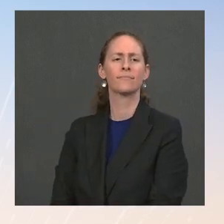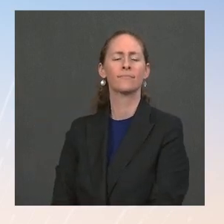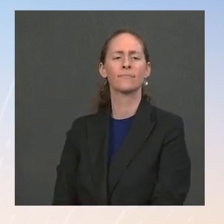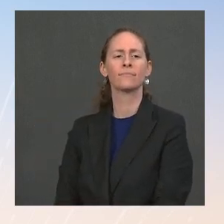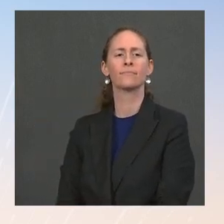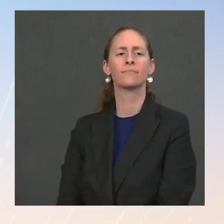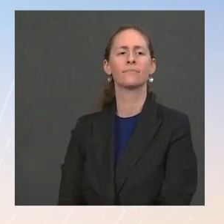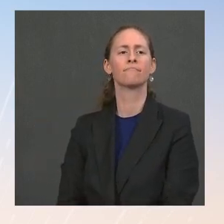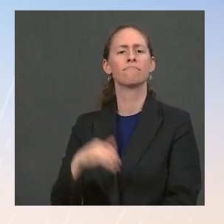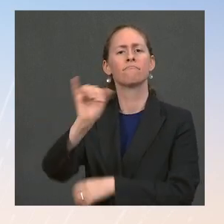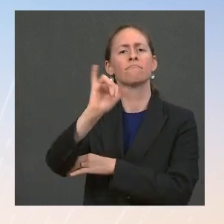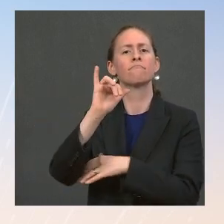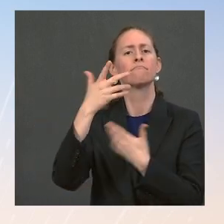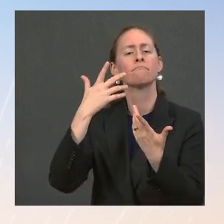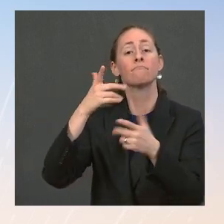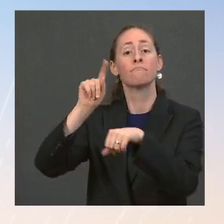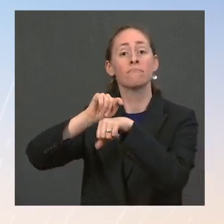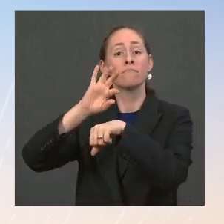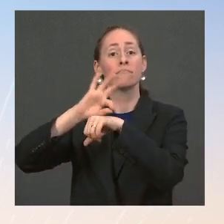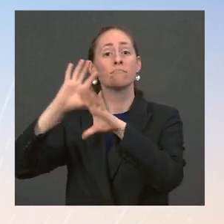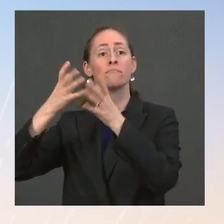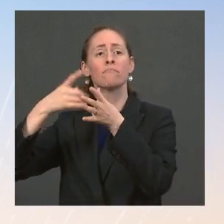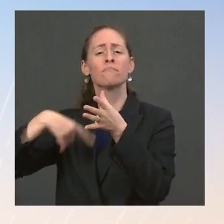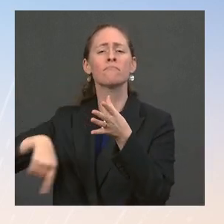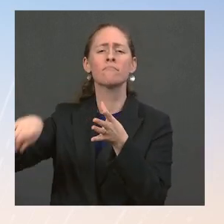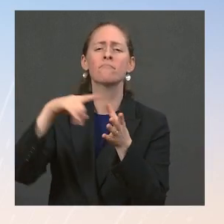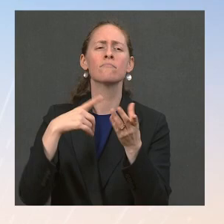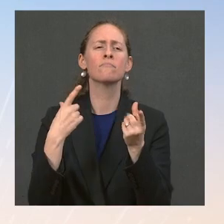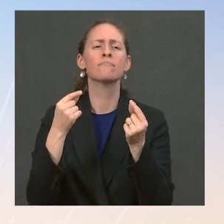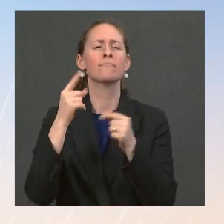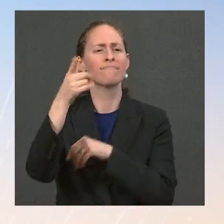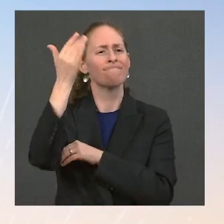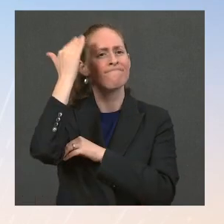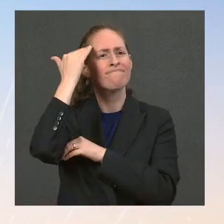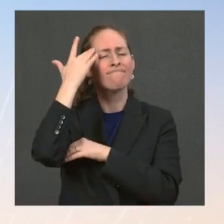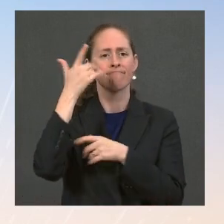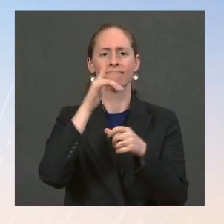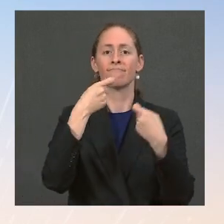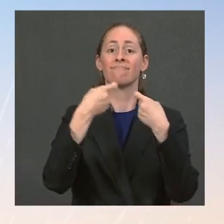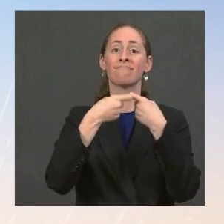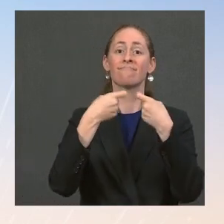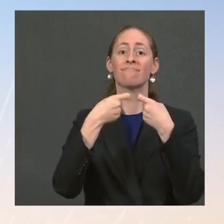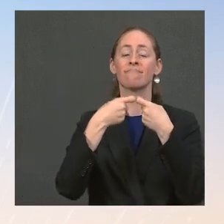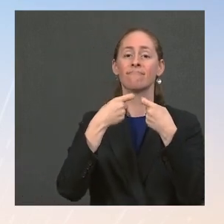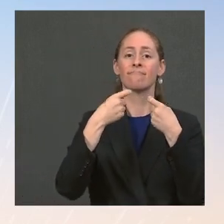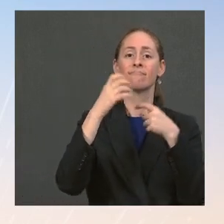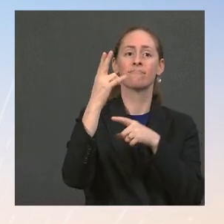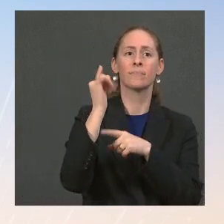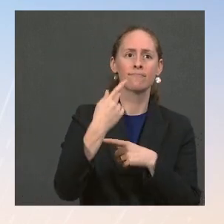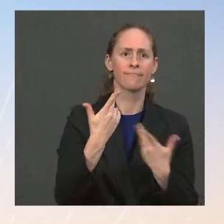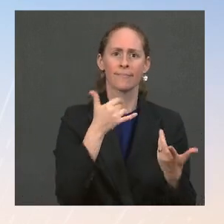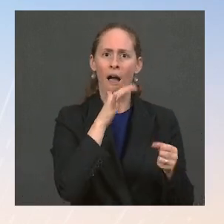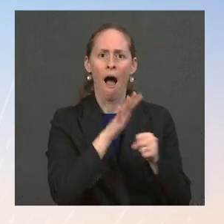also the semiconductor shortage, which has been an issue that has impacted a range of industries. And we're working to attack the challenges